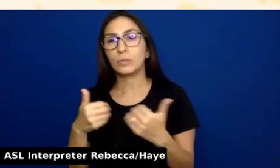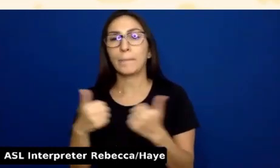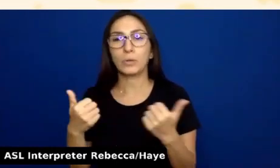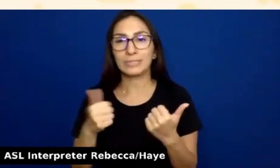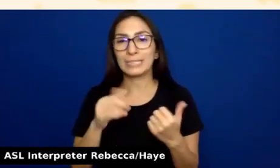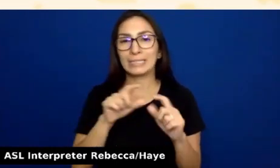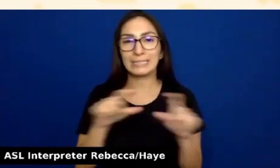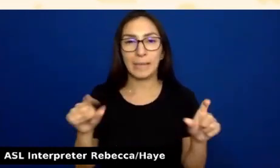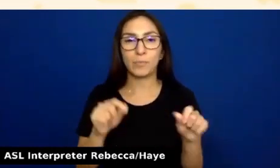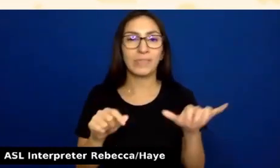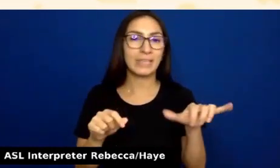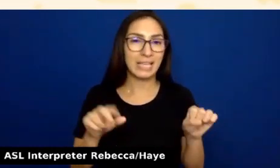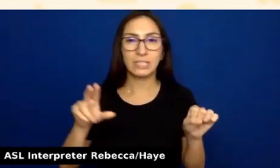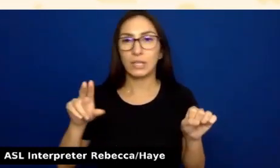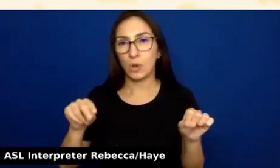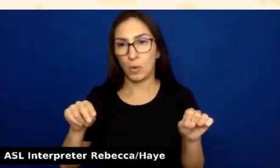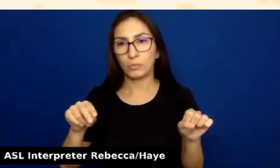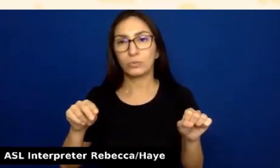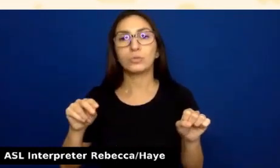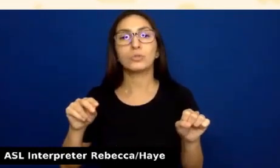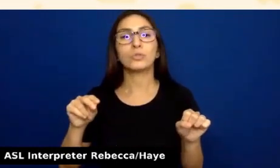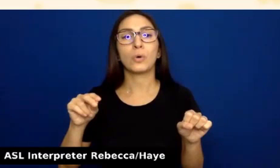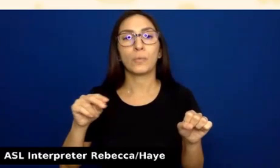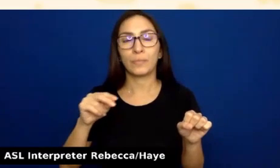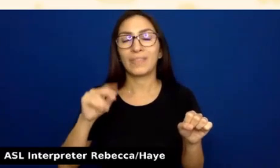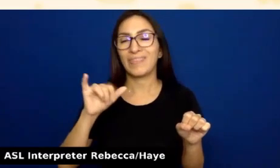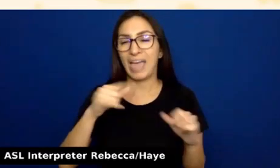So in that pricing table if you were to have a green square